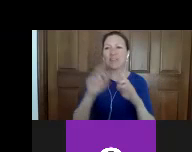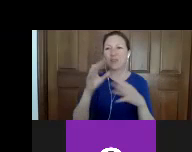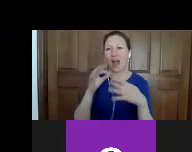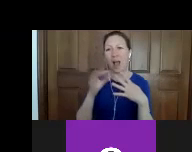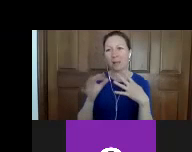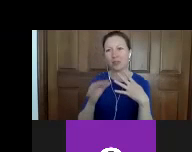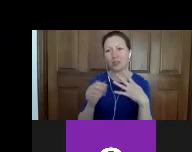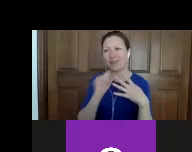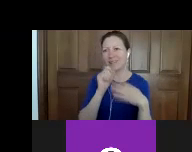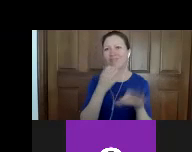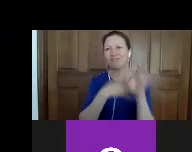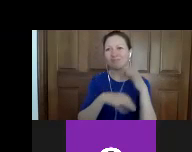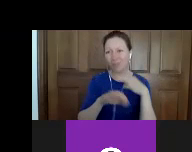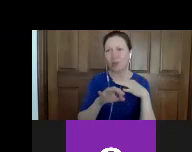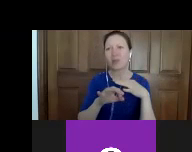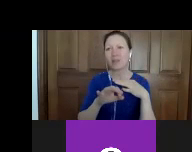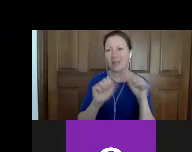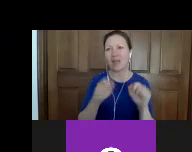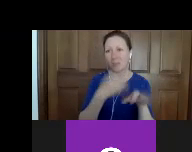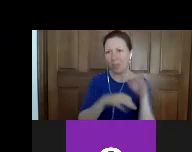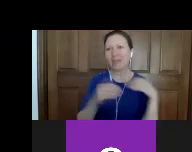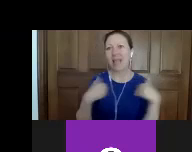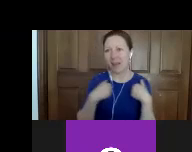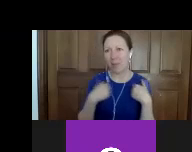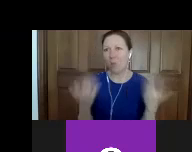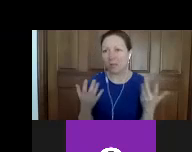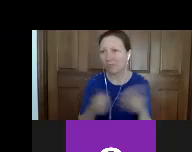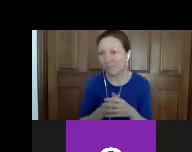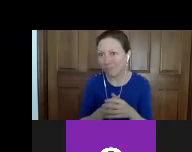be with you in the office as a potential health risk to another person.